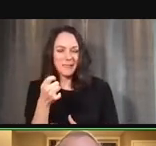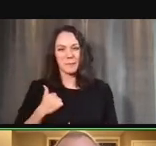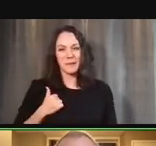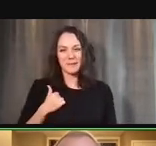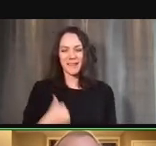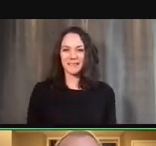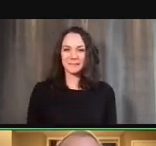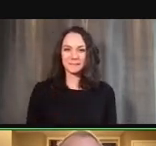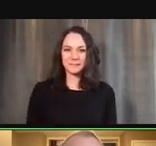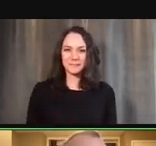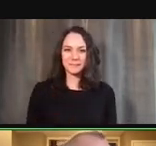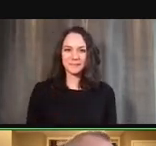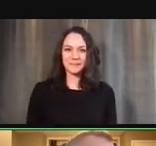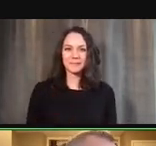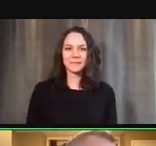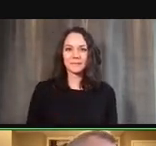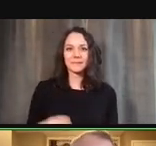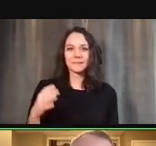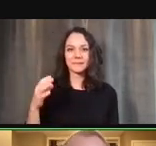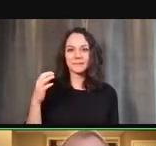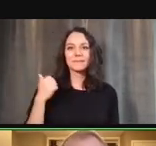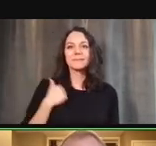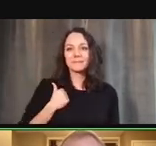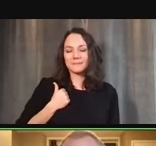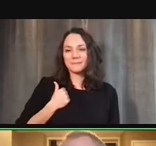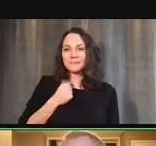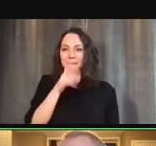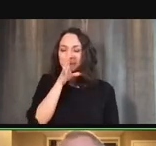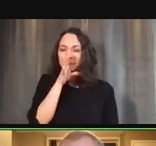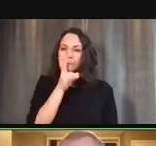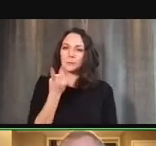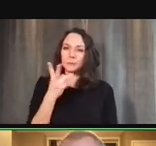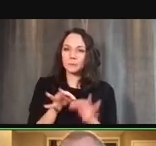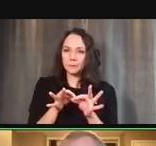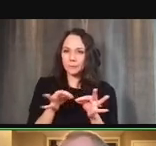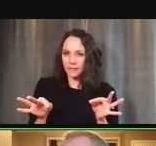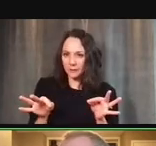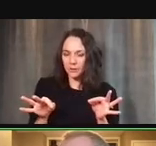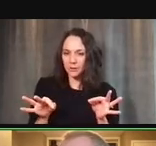Canada is a bilingual country by Constitution.